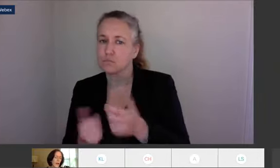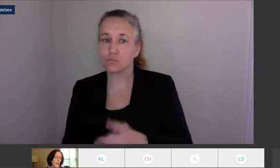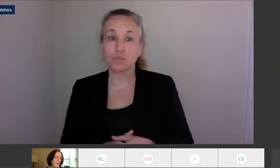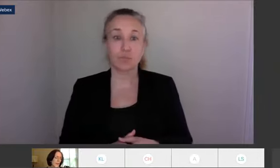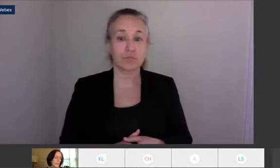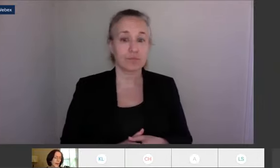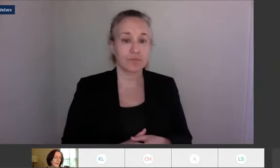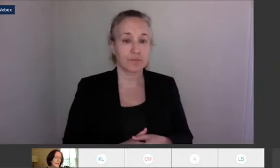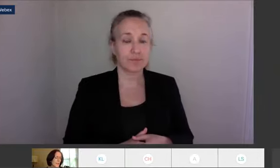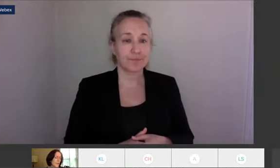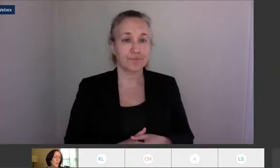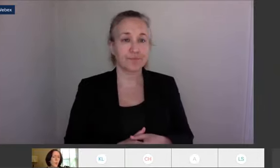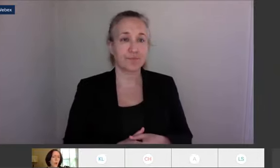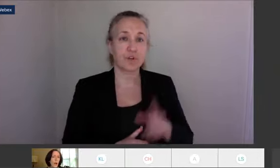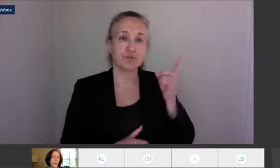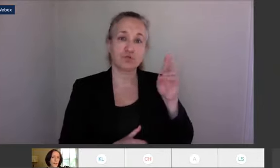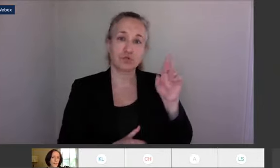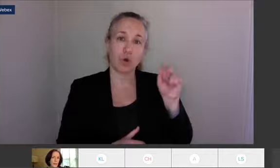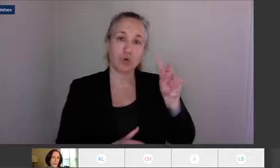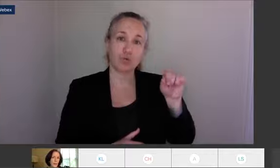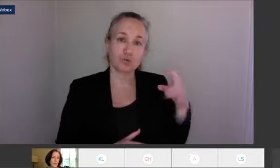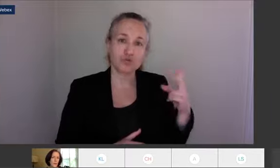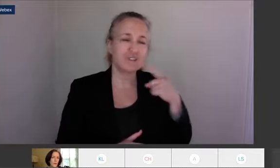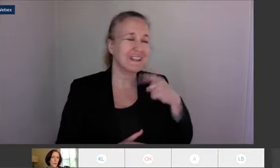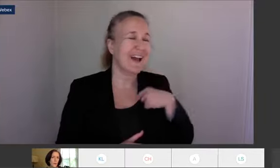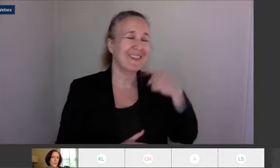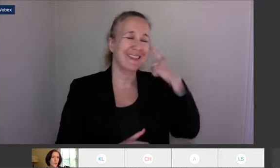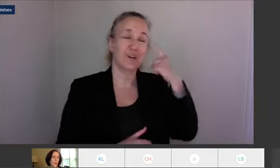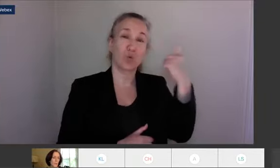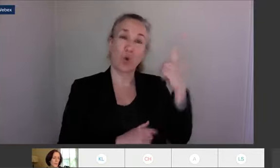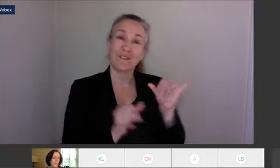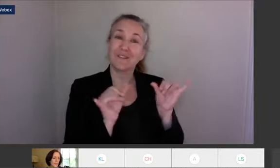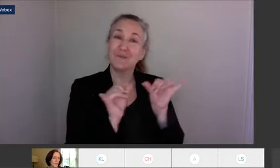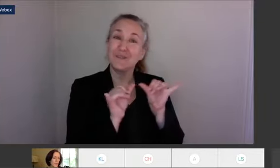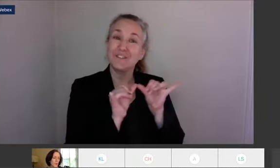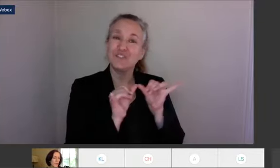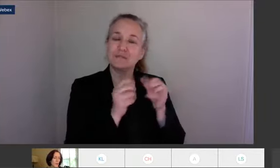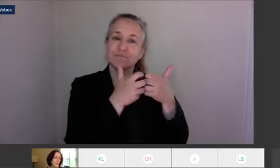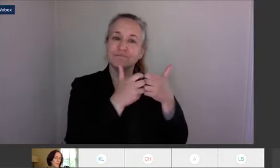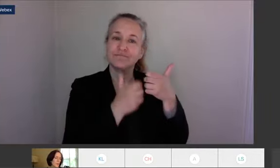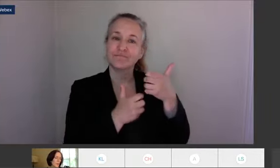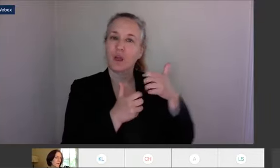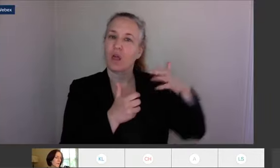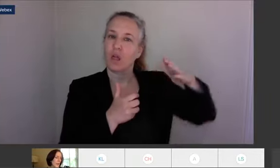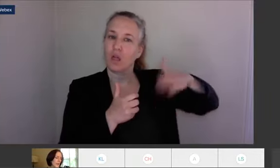[Commissioner] I think there's one metric that we don't meet in order to move to the green phase